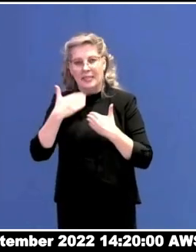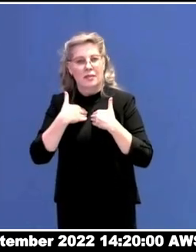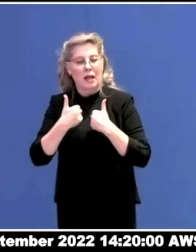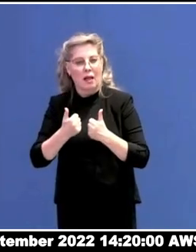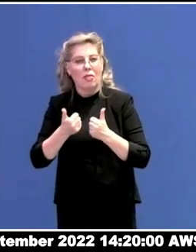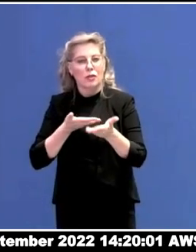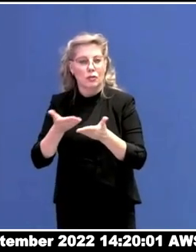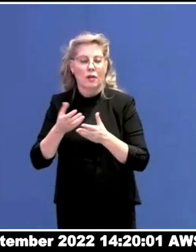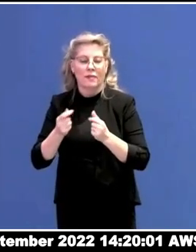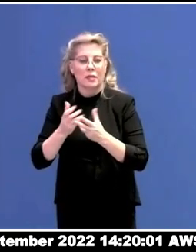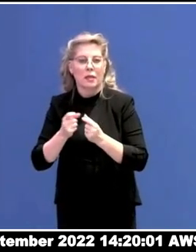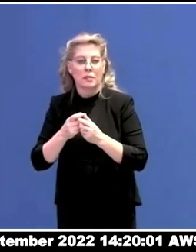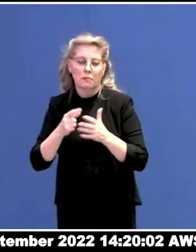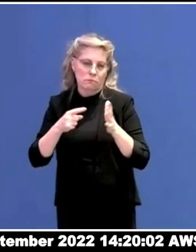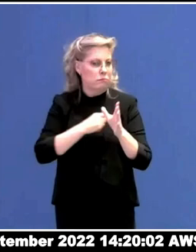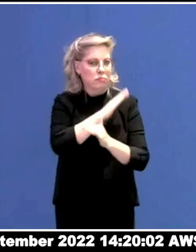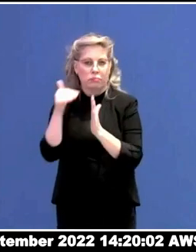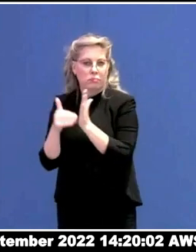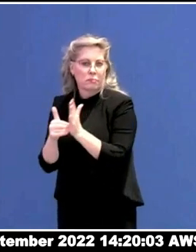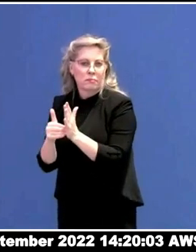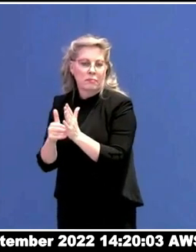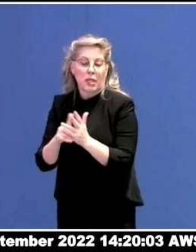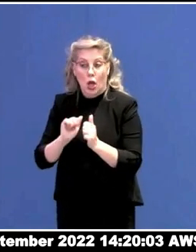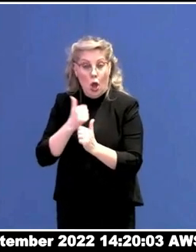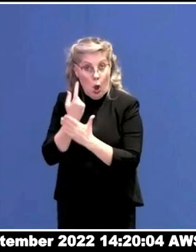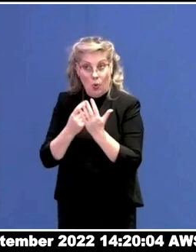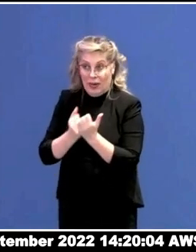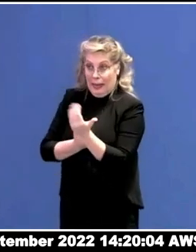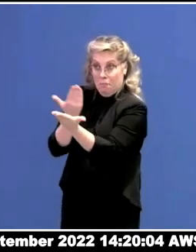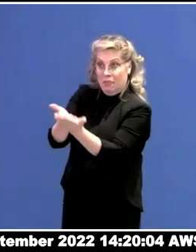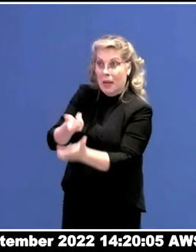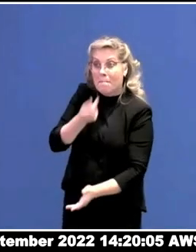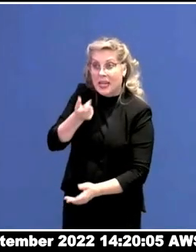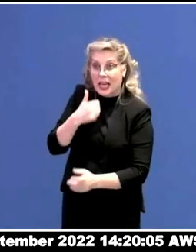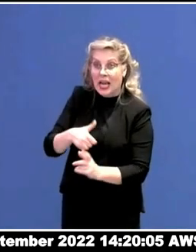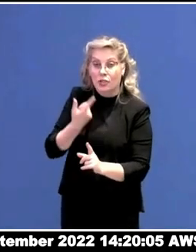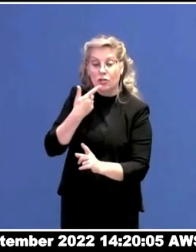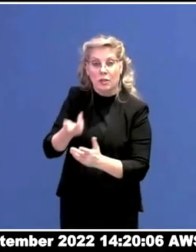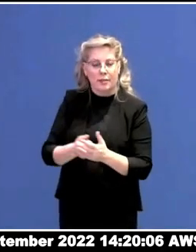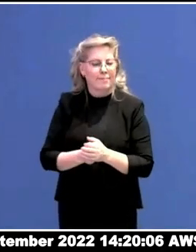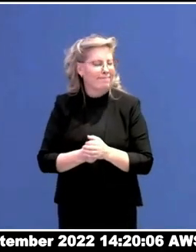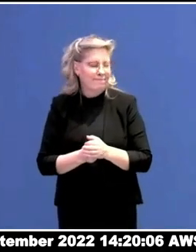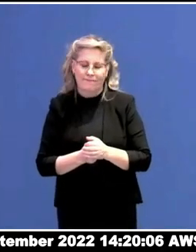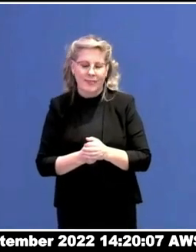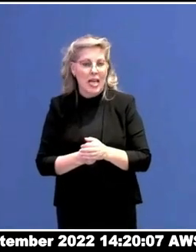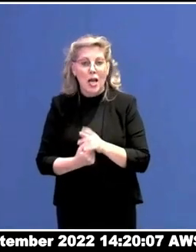opposed to simply prescribing -- it needs to include individual one-on-one counselling by trained professionals.